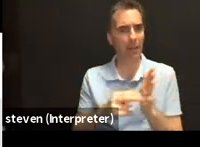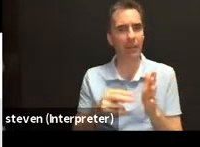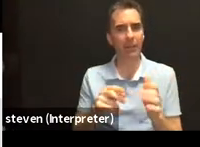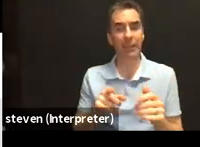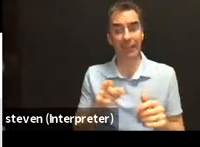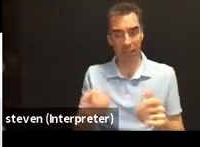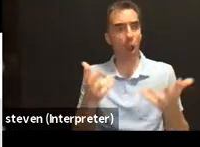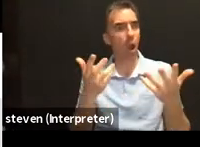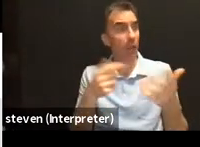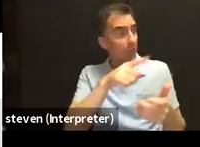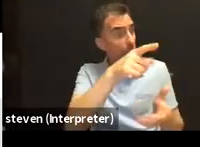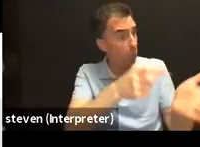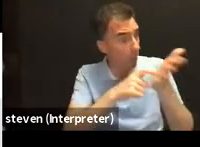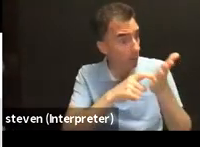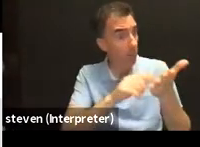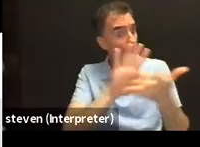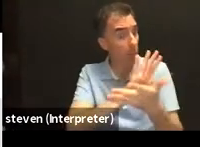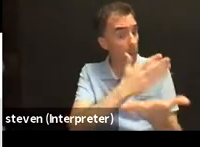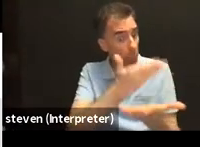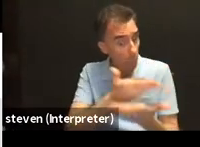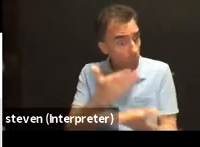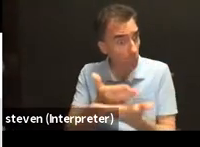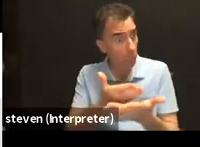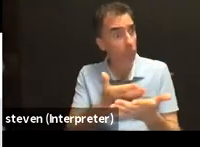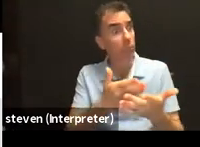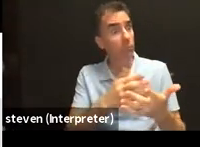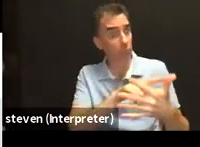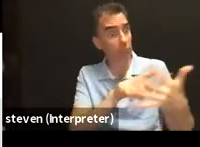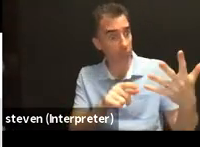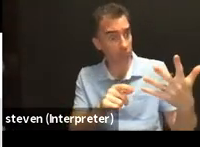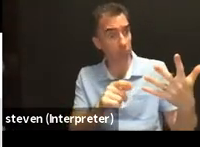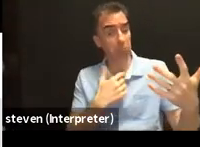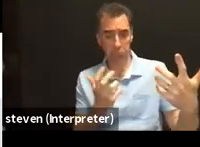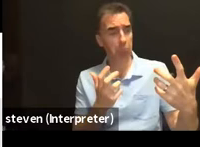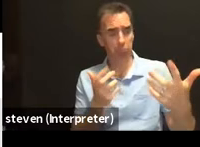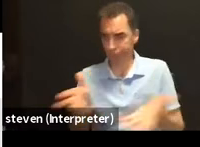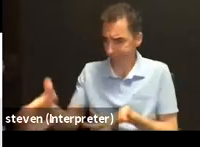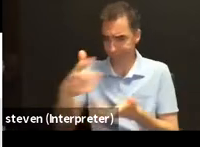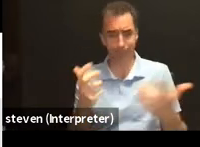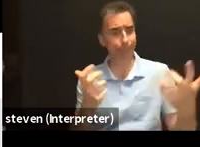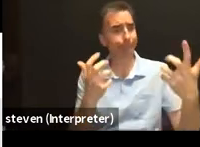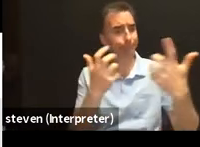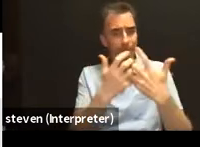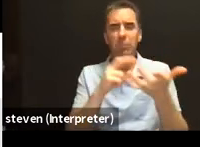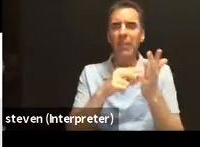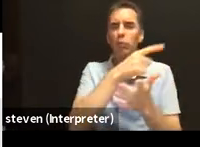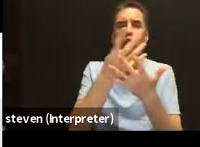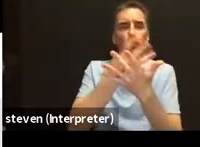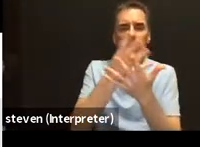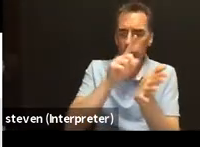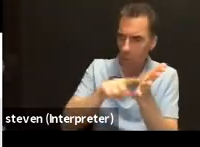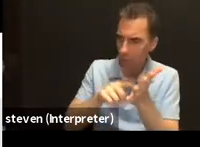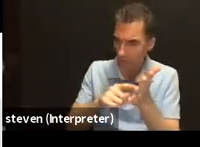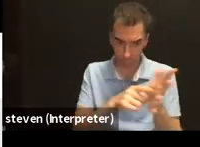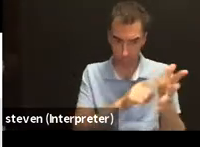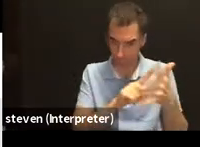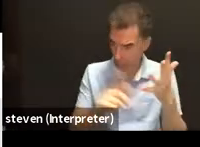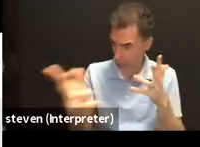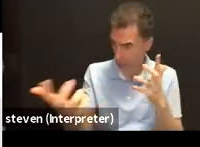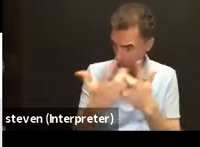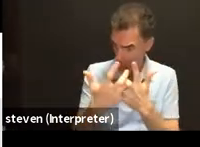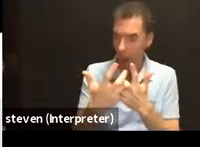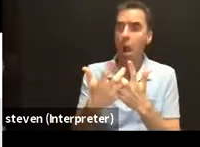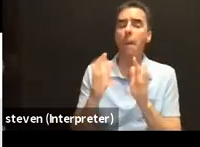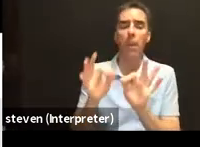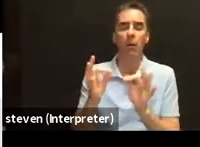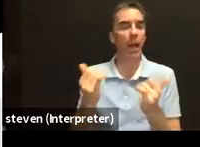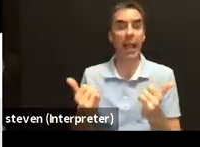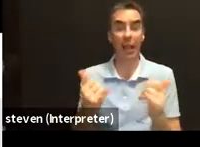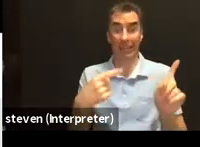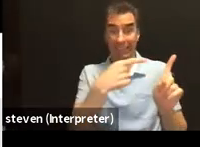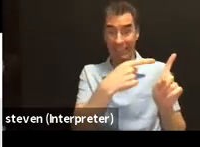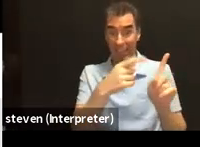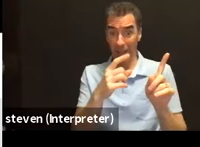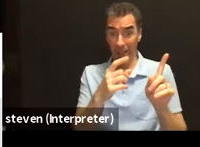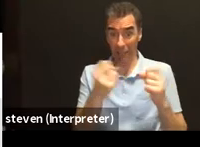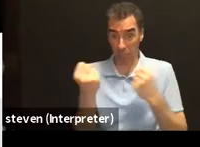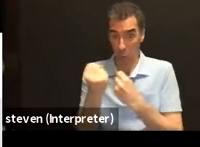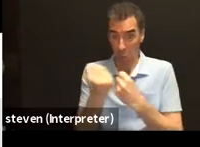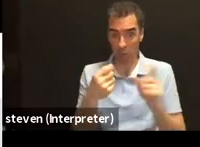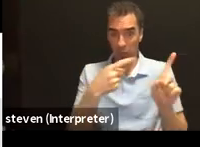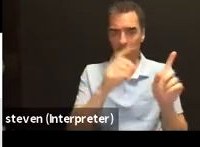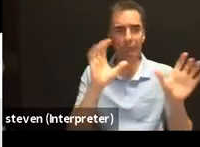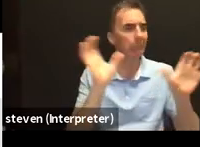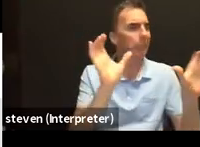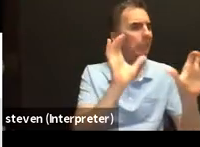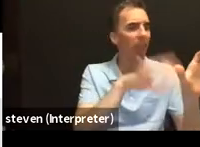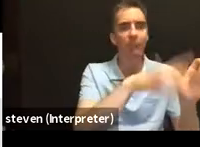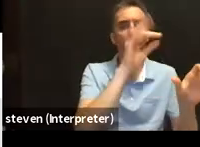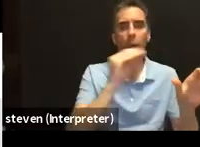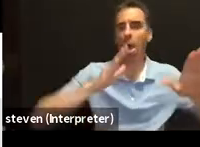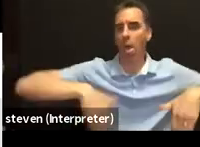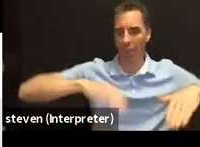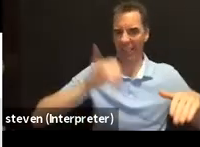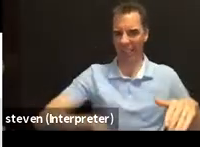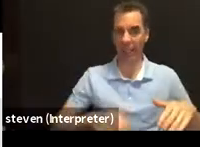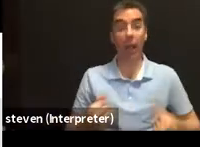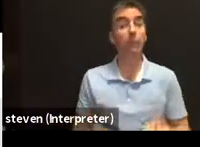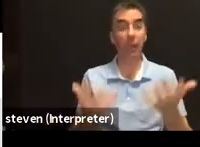maria.rodriguez: They met criteria for a housing program. They were screen and involved in that program. And now that case manager is working on identifying the unit to be able to place the family or the individual. Currently we have 94 people that are actively searching for